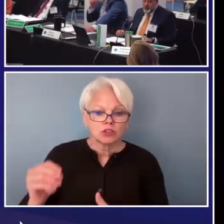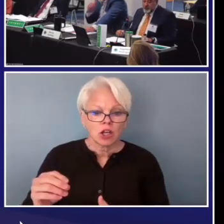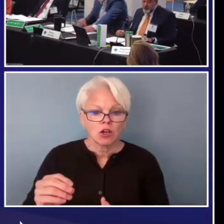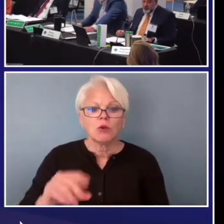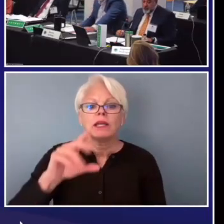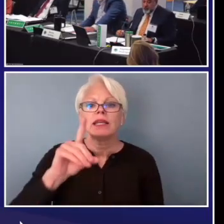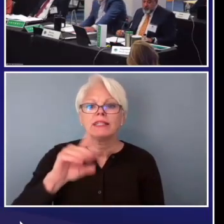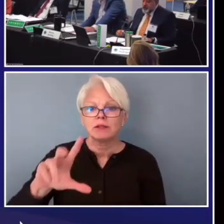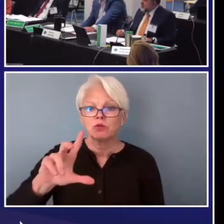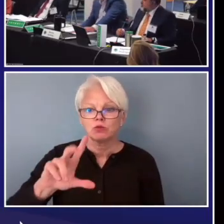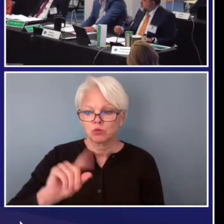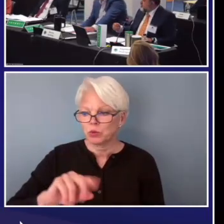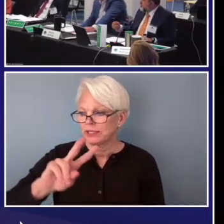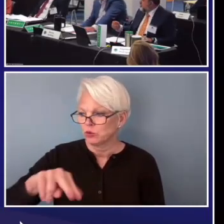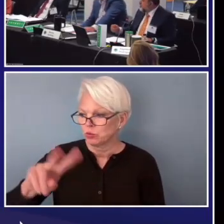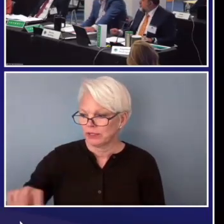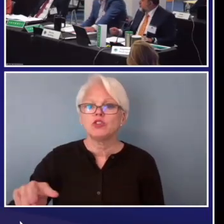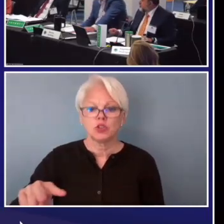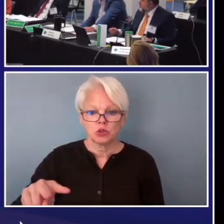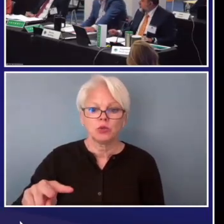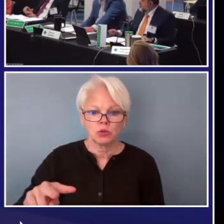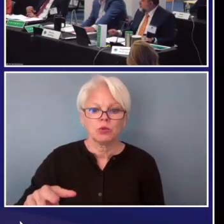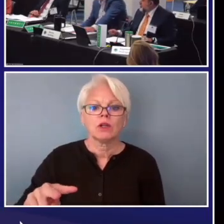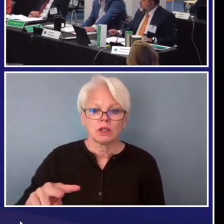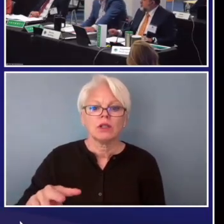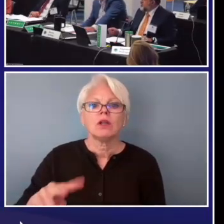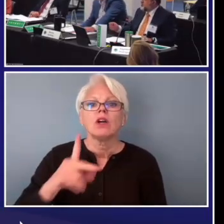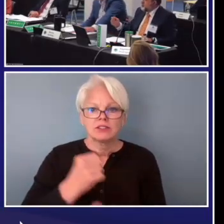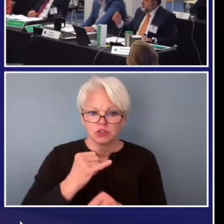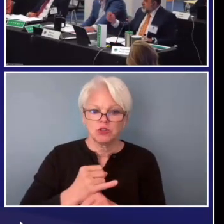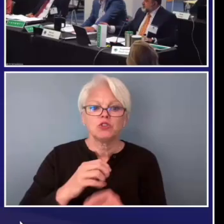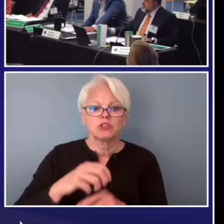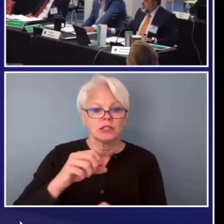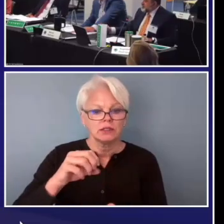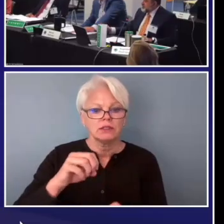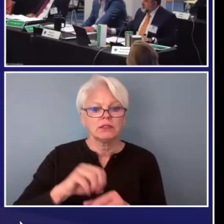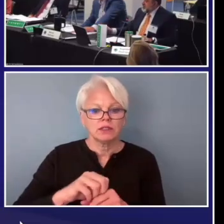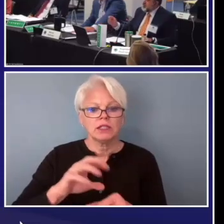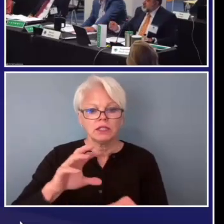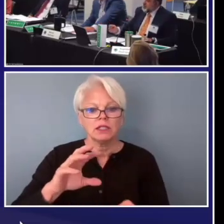Florida, submitted their request for pre-clearance, to go, to Leap Sachs, and to go to HLC.